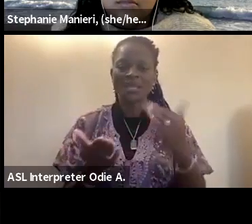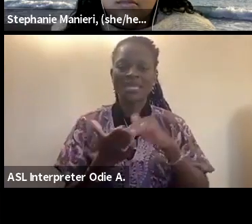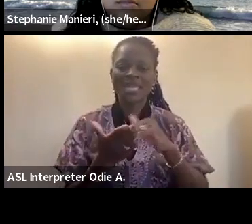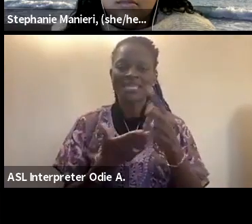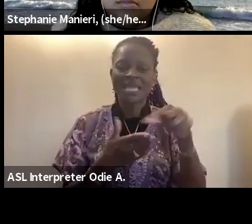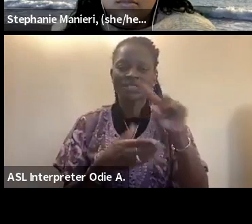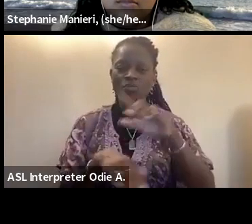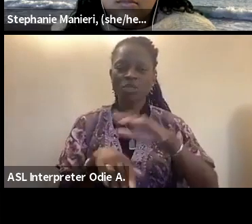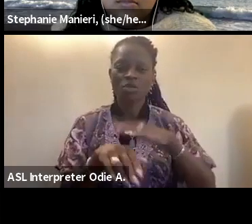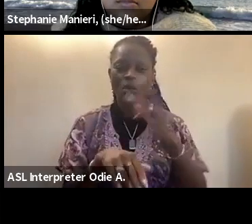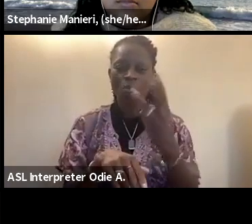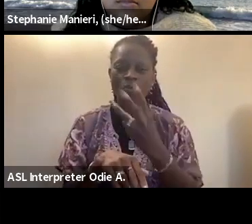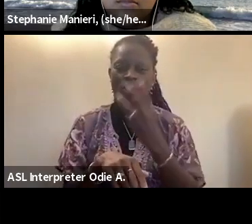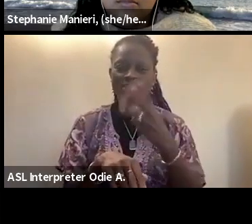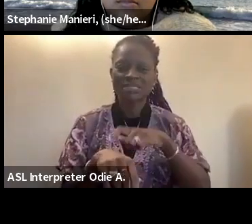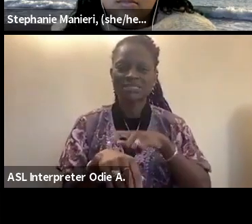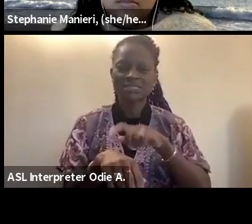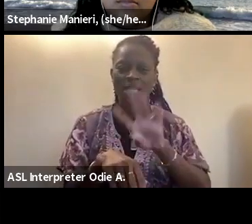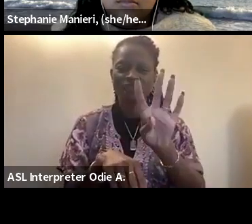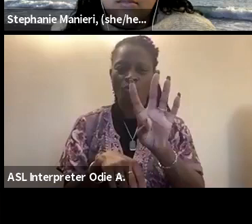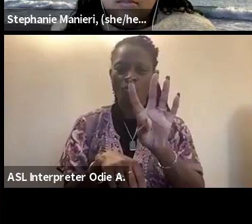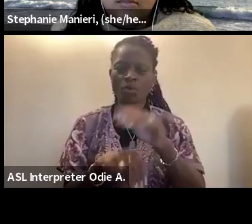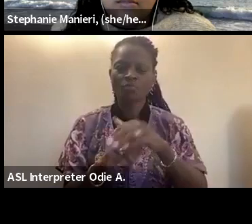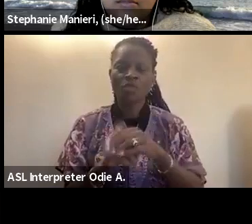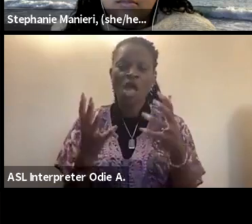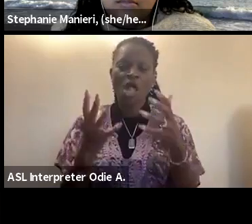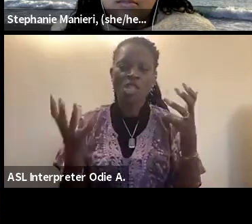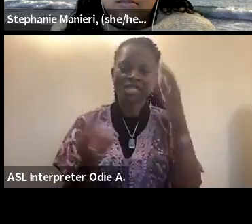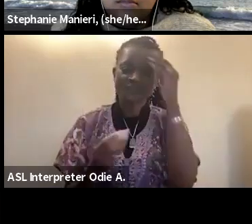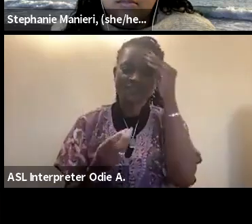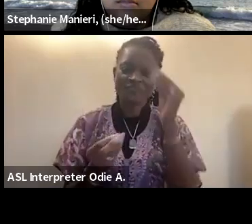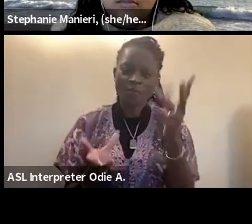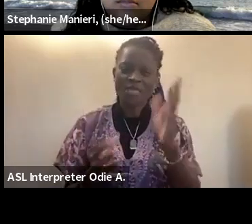reminder that much of this information will be repeated tomorrow